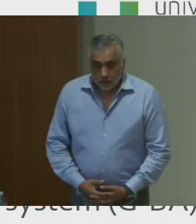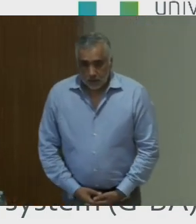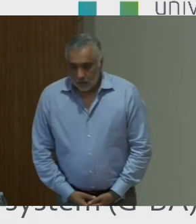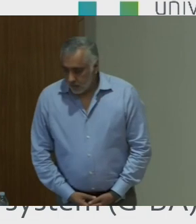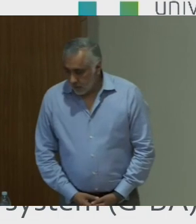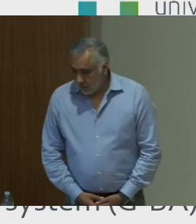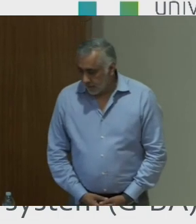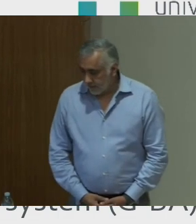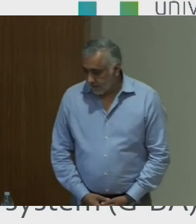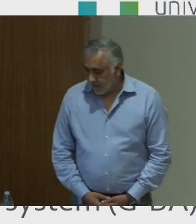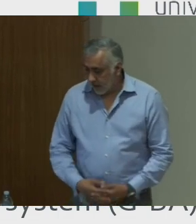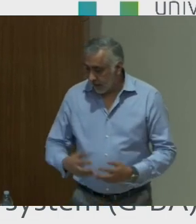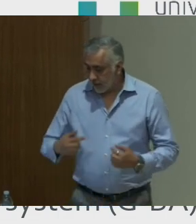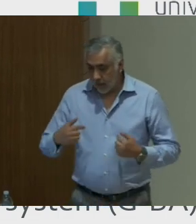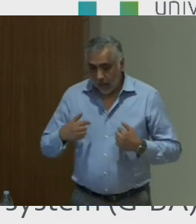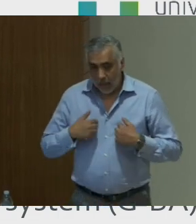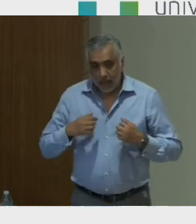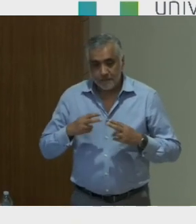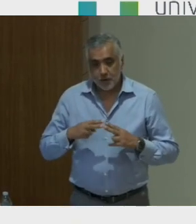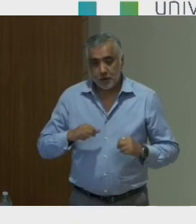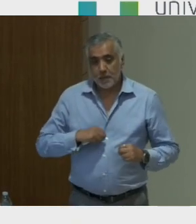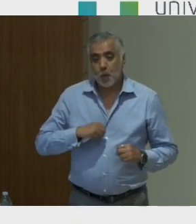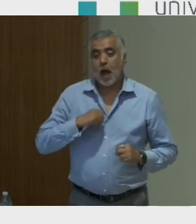and I'm very proud about this.